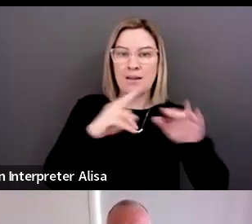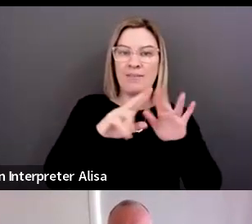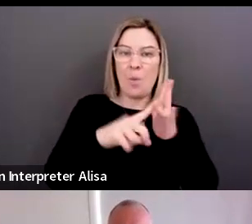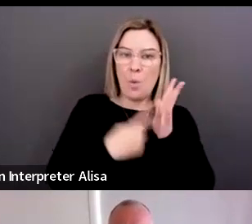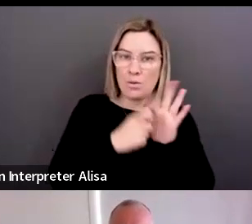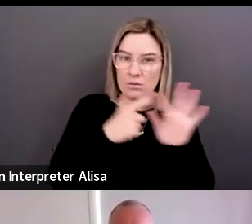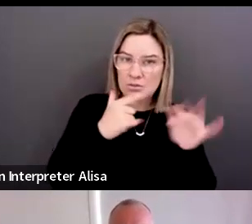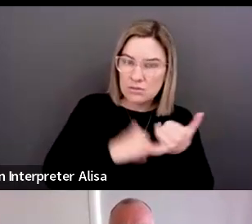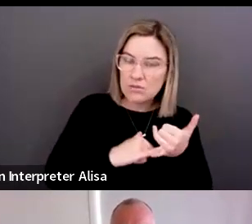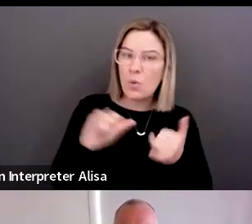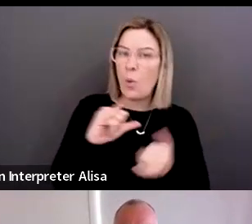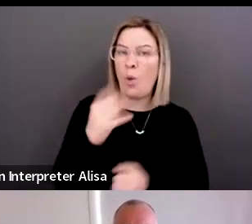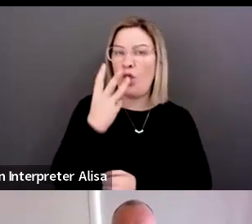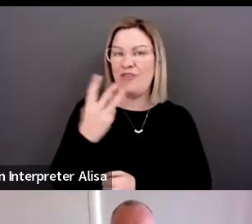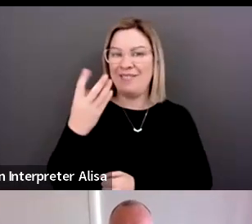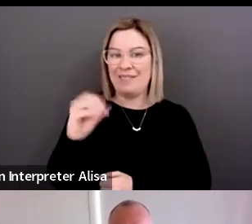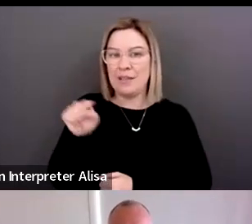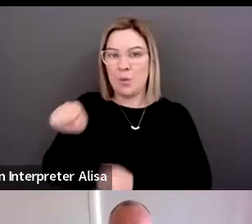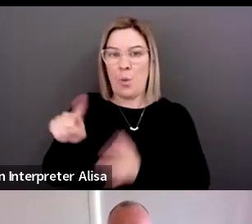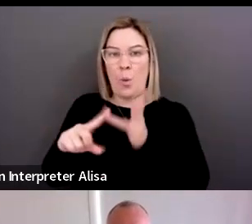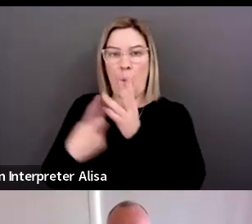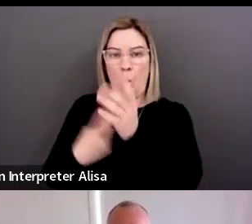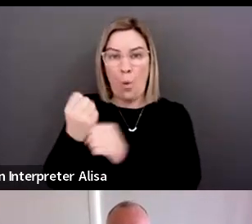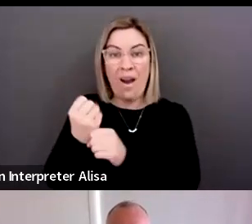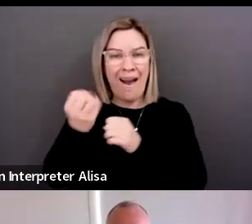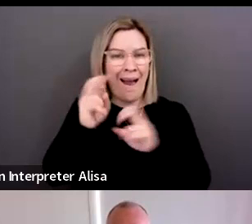hard. There's not really a one stop shop yet. There's different